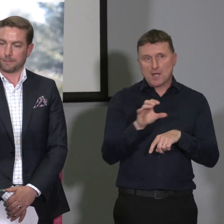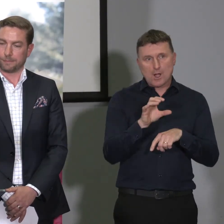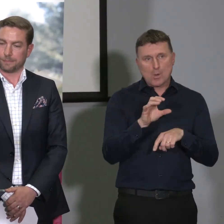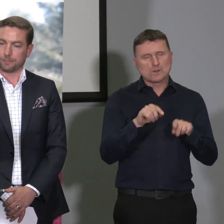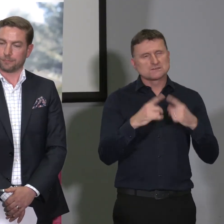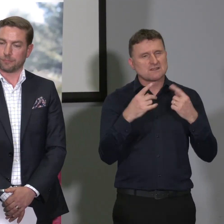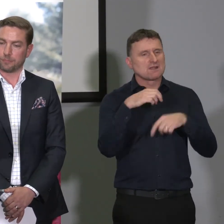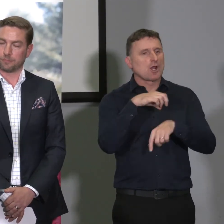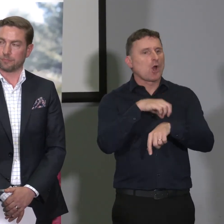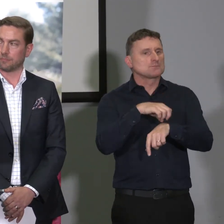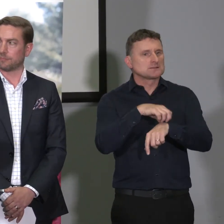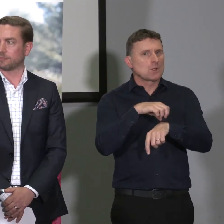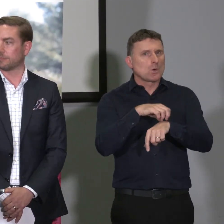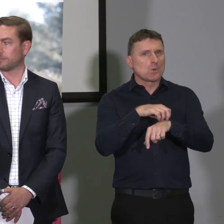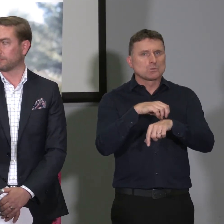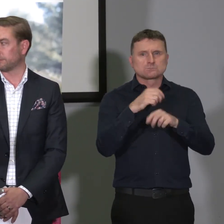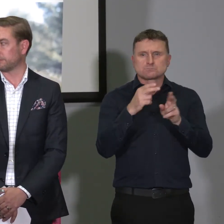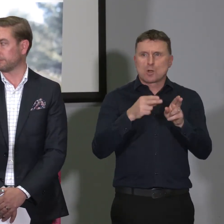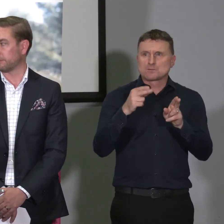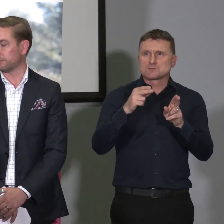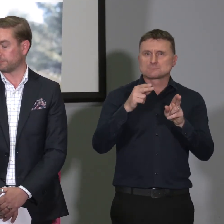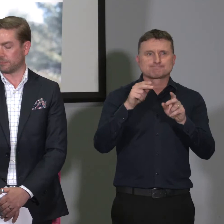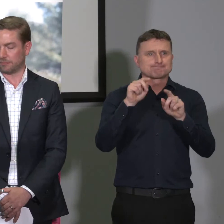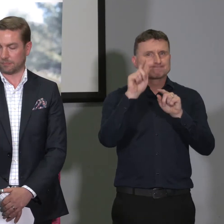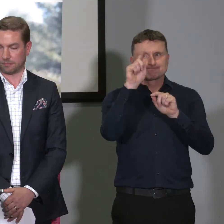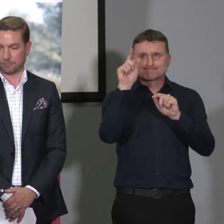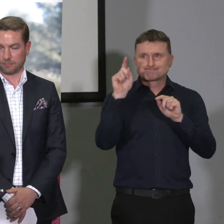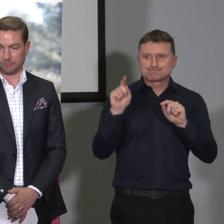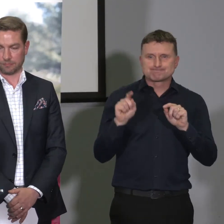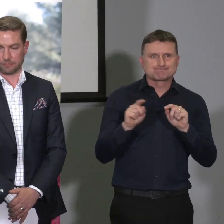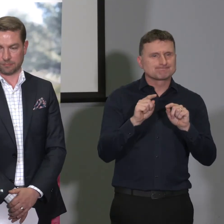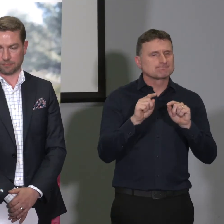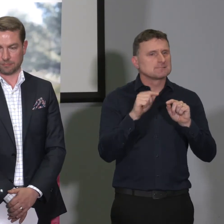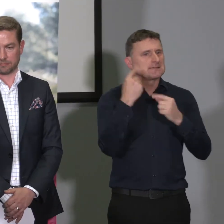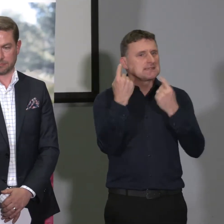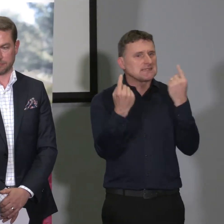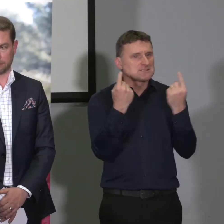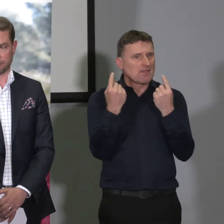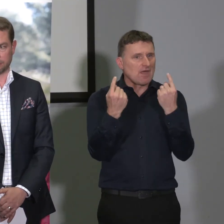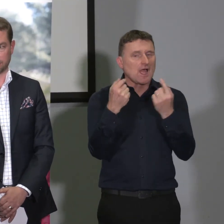number of the hospitals now that also work in the